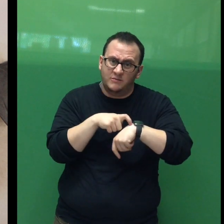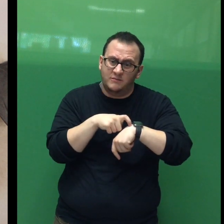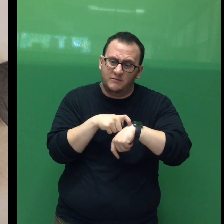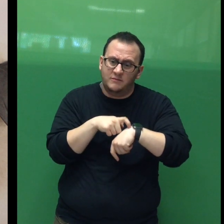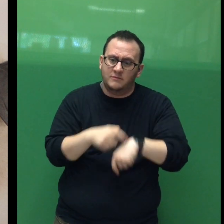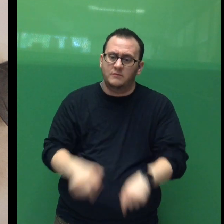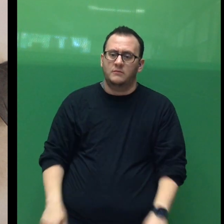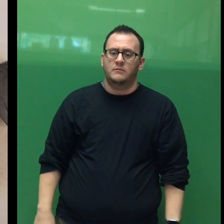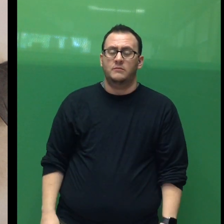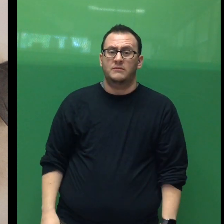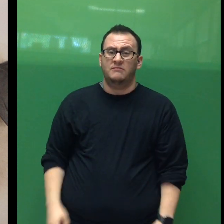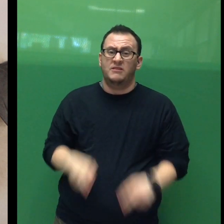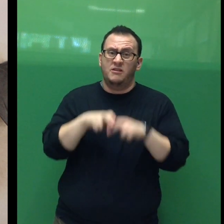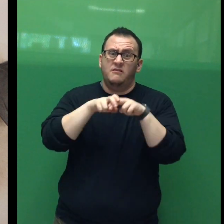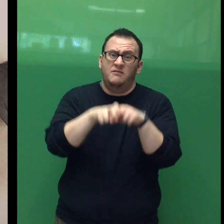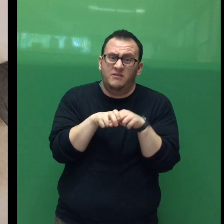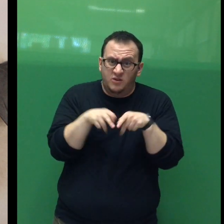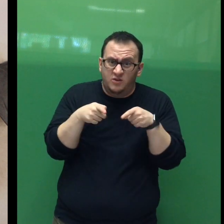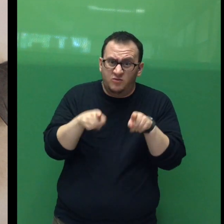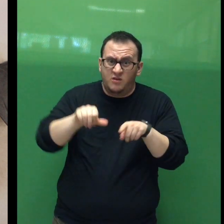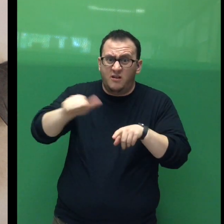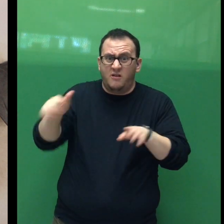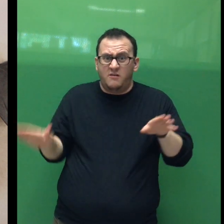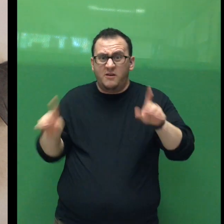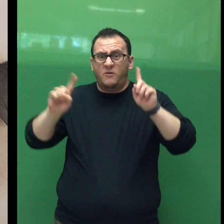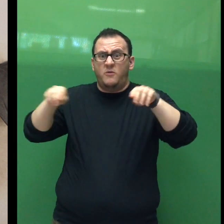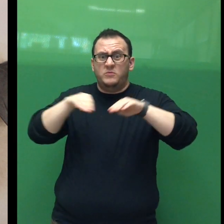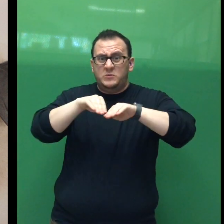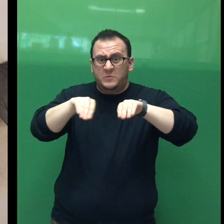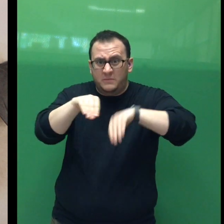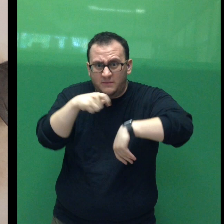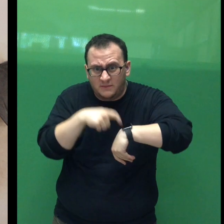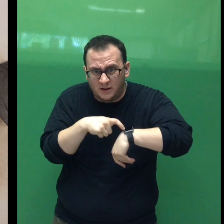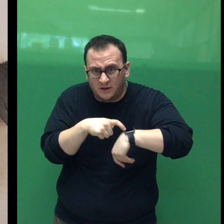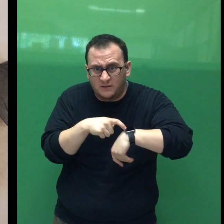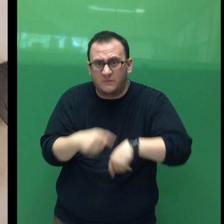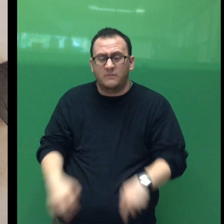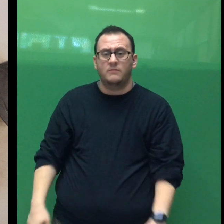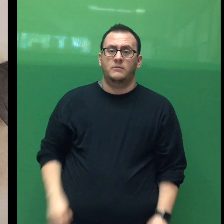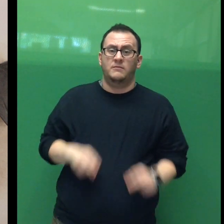They sat in the morning and they sat at night. They sat through lunchtime and swim time and supper.